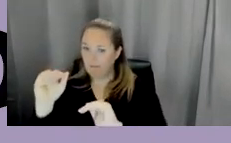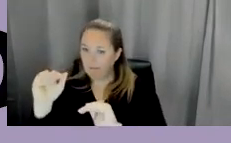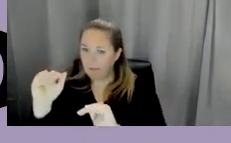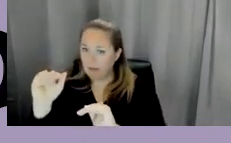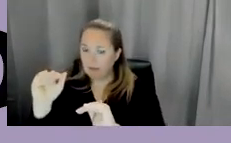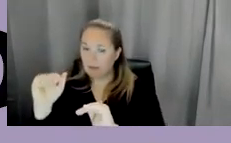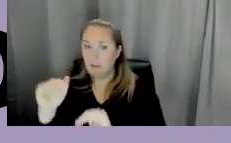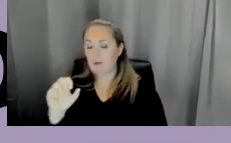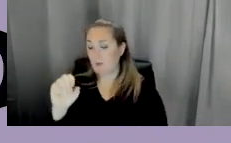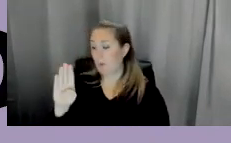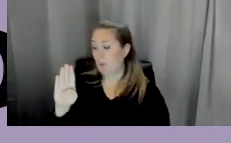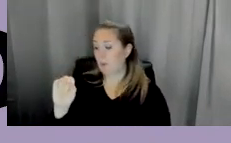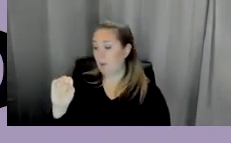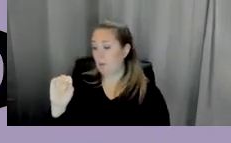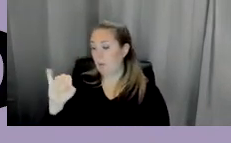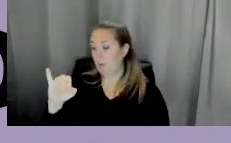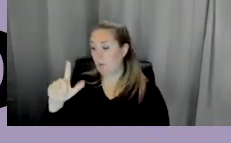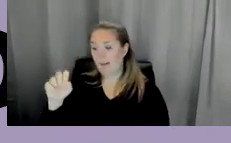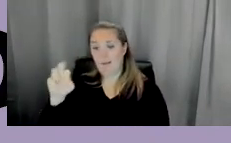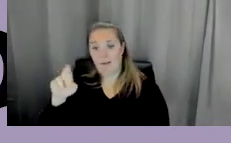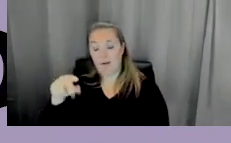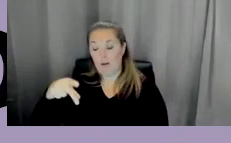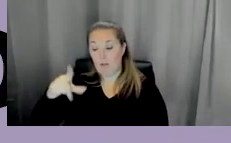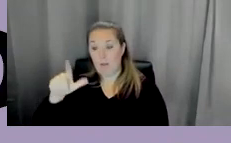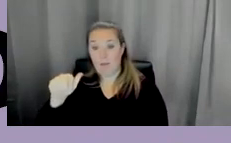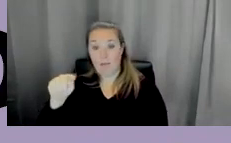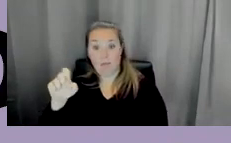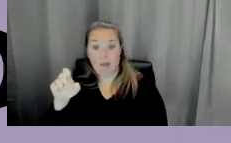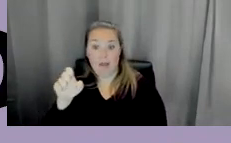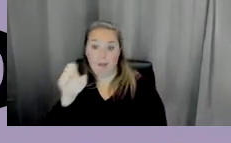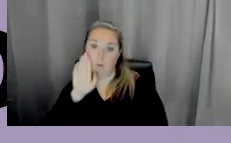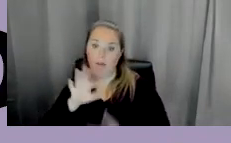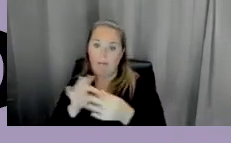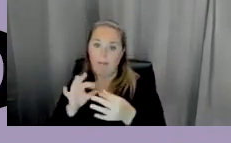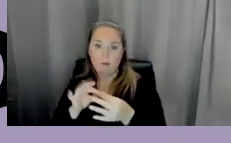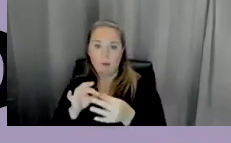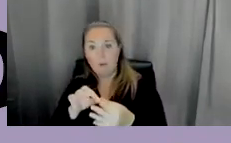BACK TO YOU ON THIS QUESTION. WHILE I'M OPEN TO HEARING IF THERE ARE OTHER FEELINGS BUT THERE ARE LIMITATIONS, JUST IN